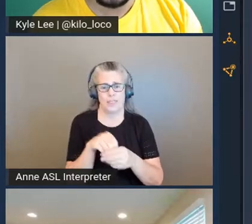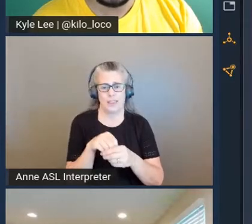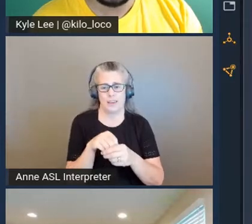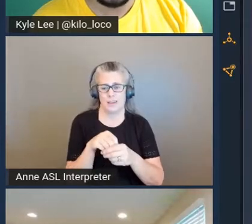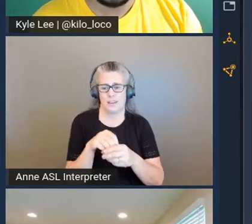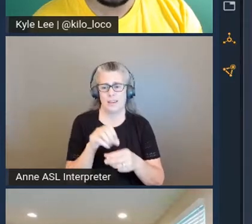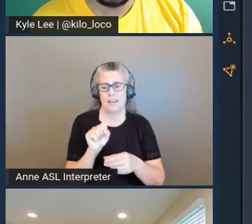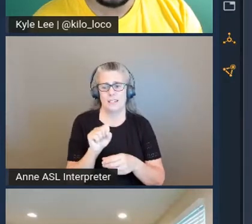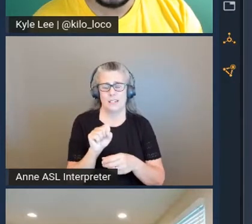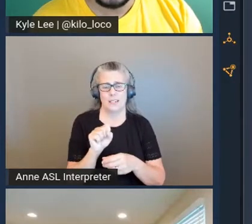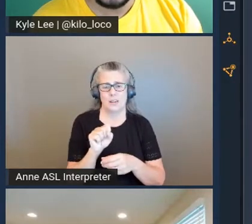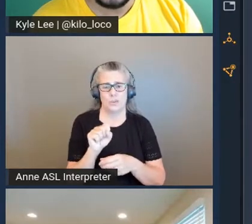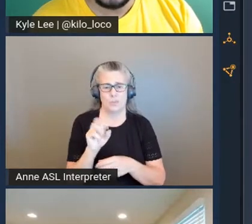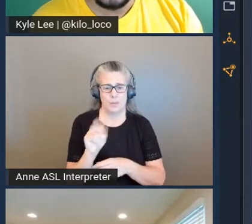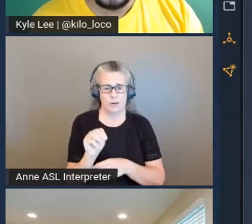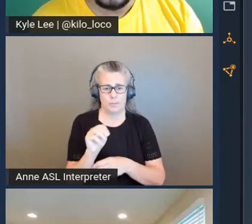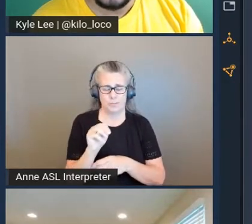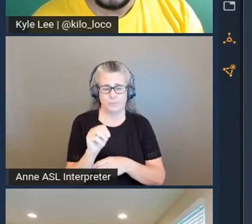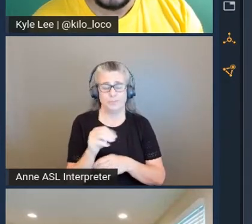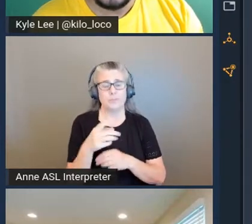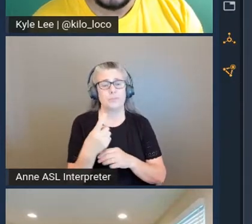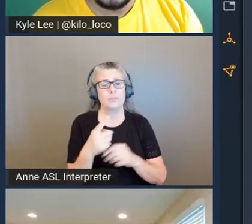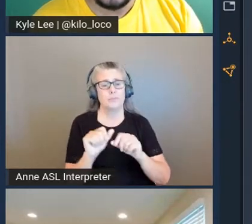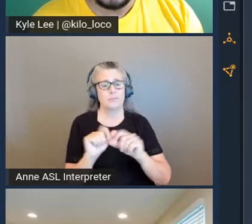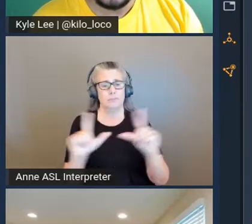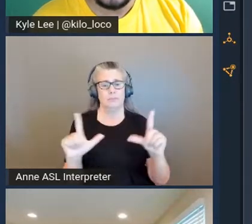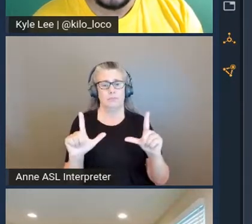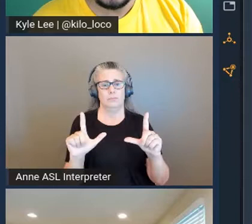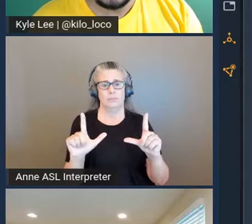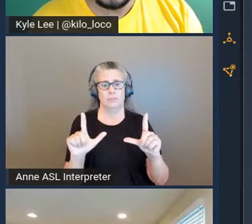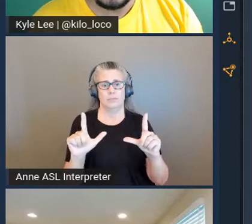is one wherein I will show you how you can